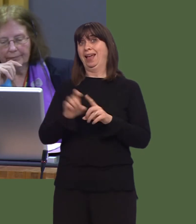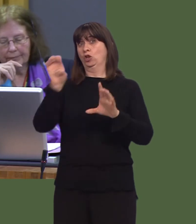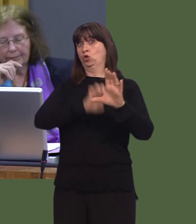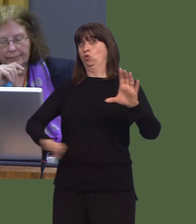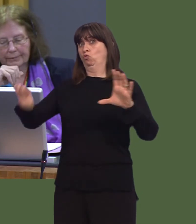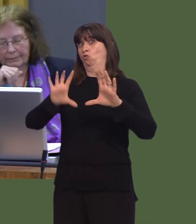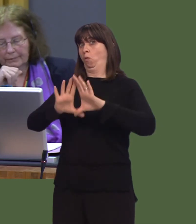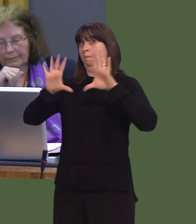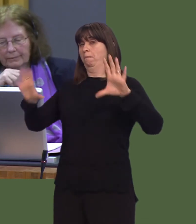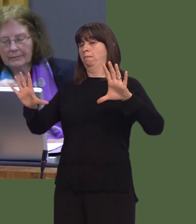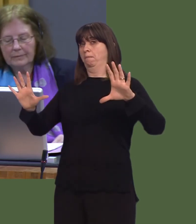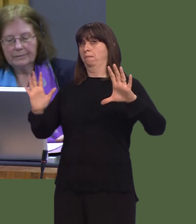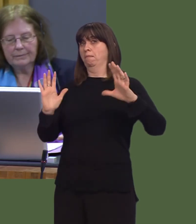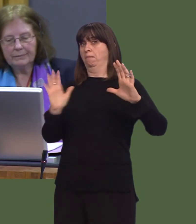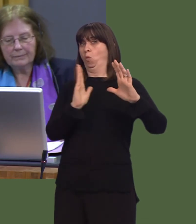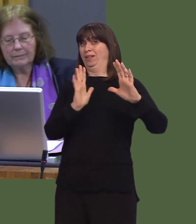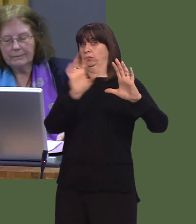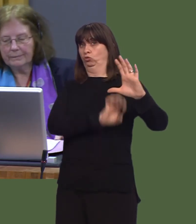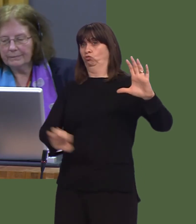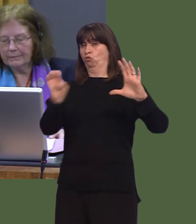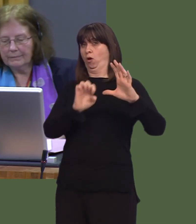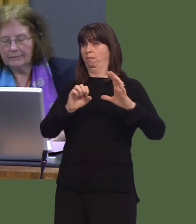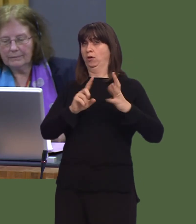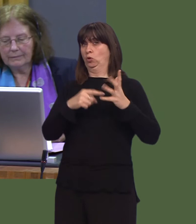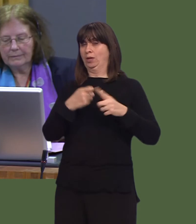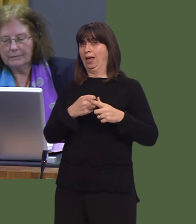So, it's absolutely vital that we start to tackle that issue.